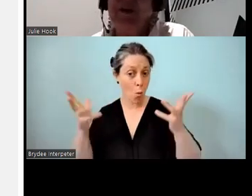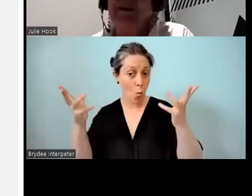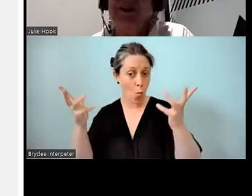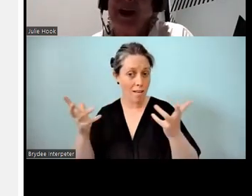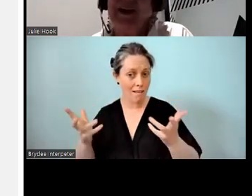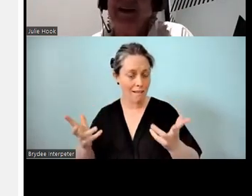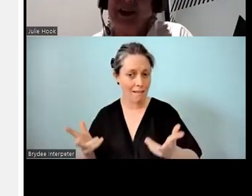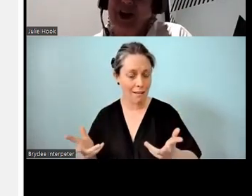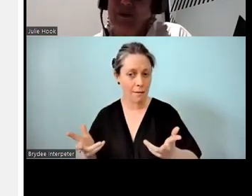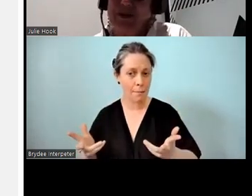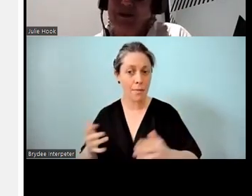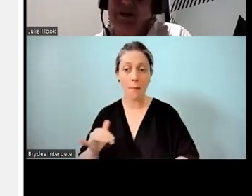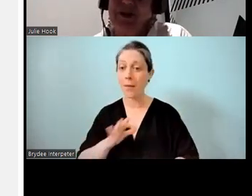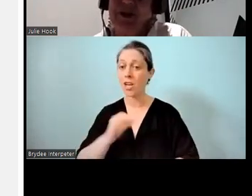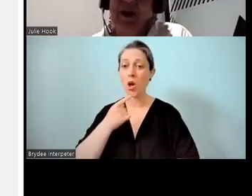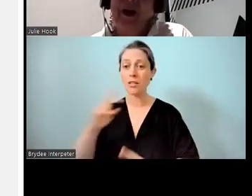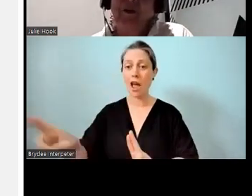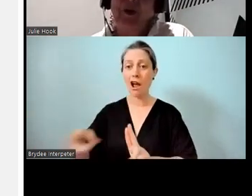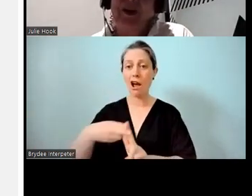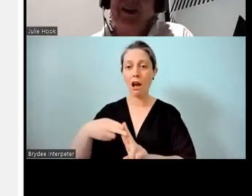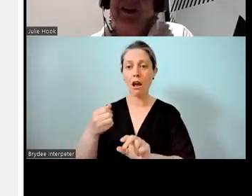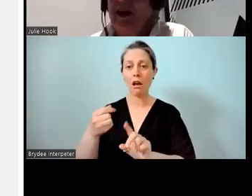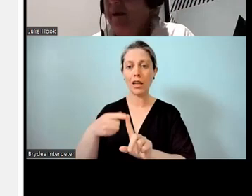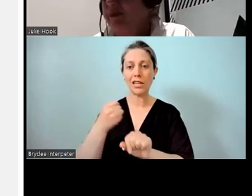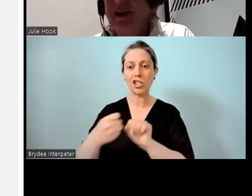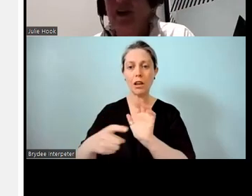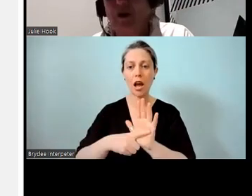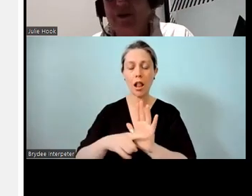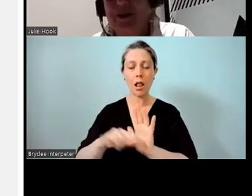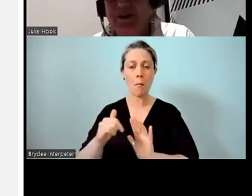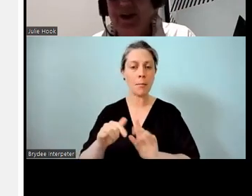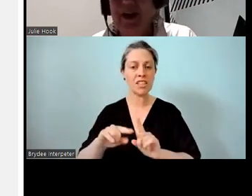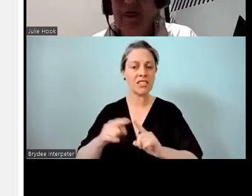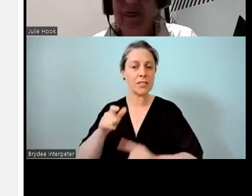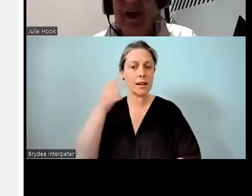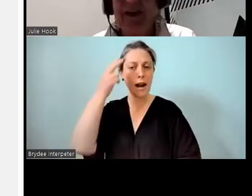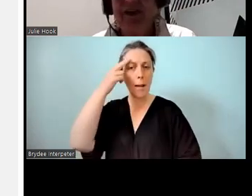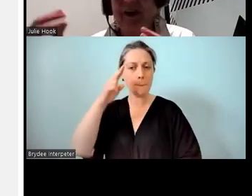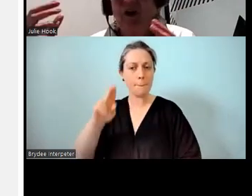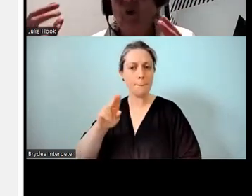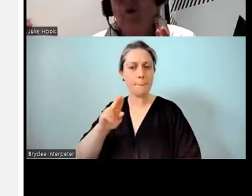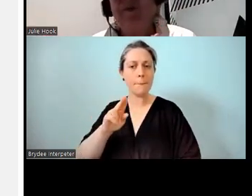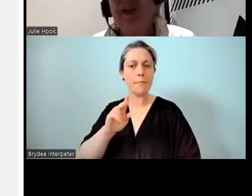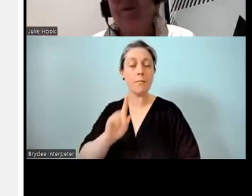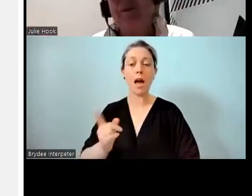They may not say EGL principles, but we are pretty confident that what we've done,